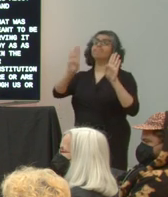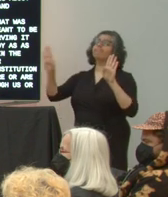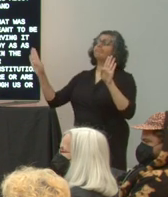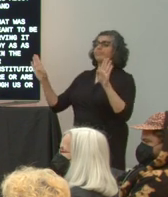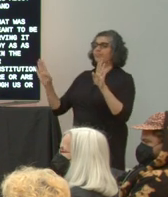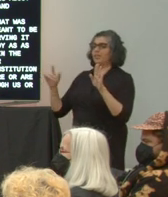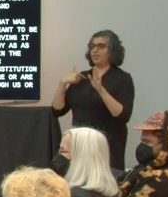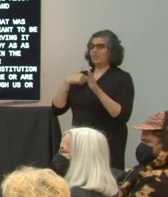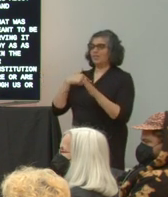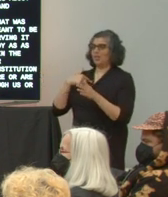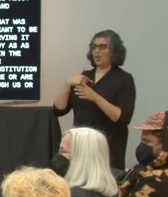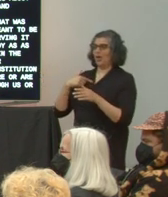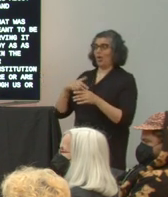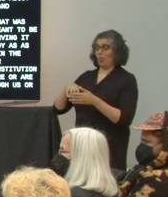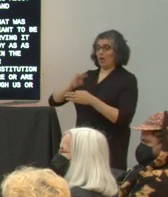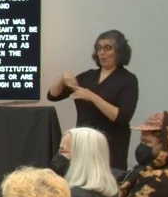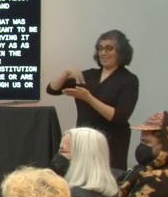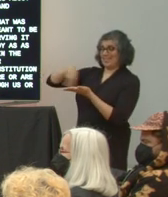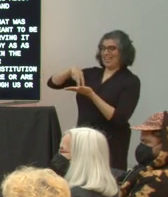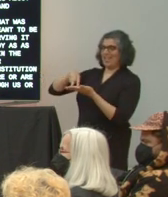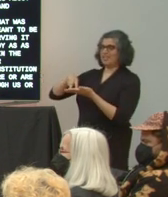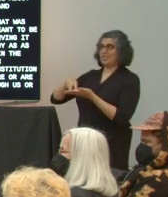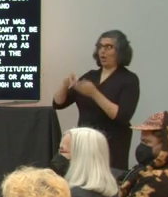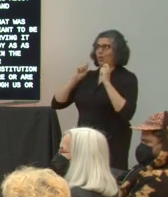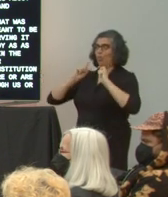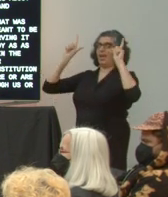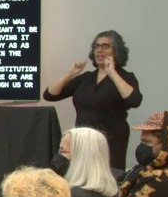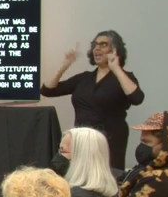making it? Or are we presenting it even more by preserving this walls?